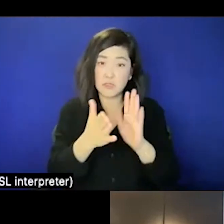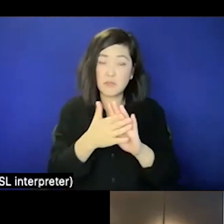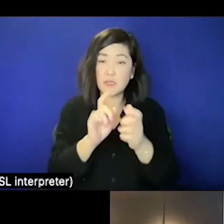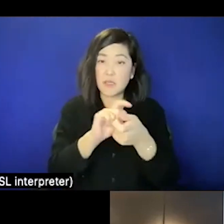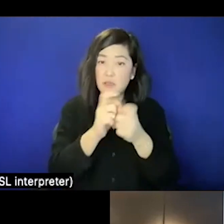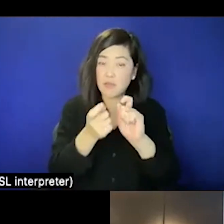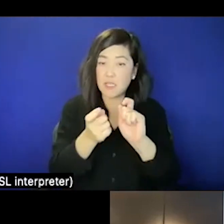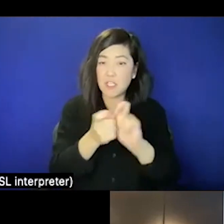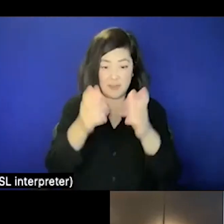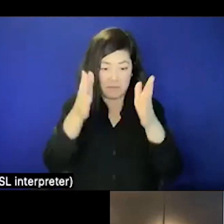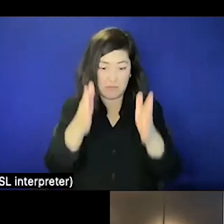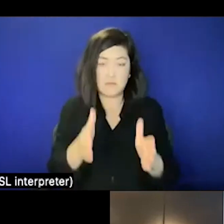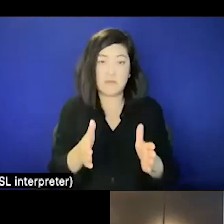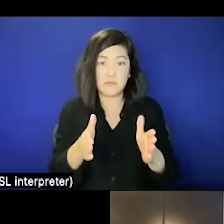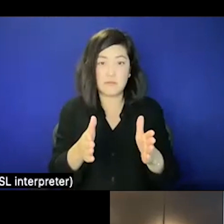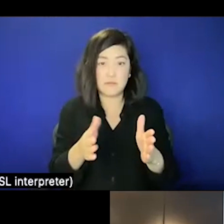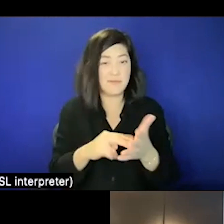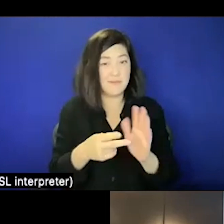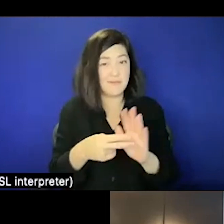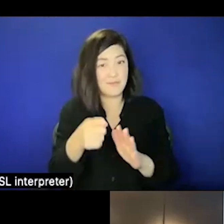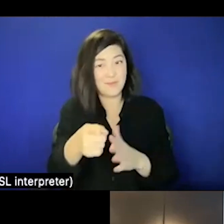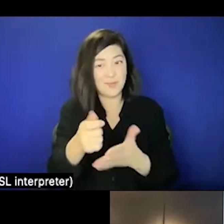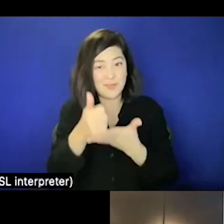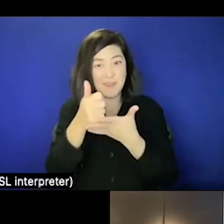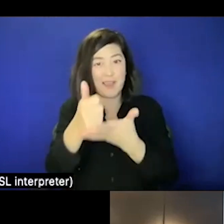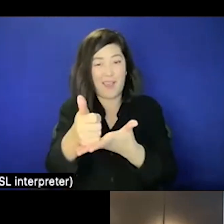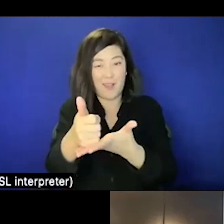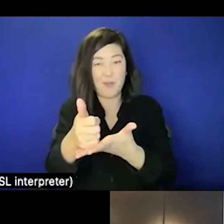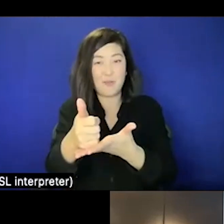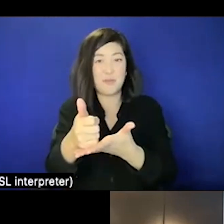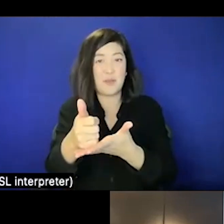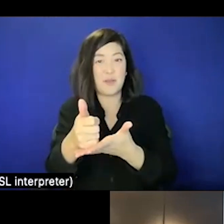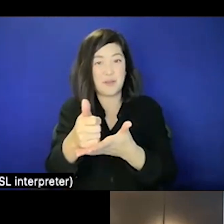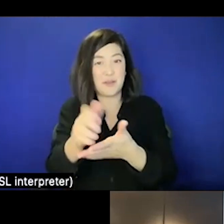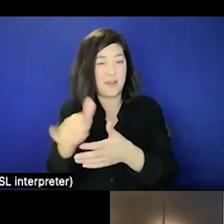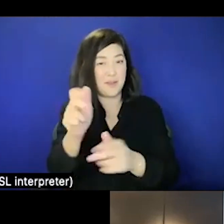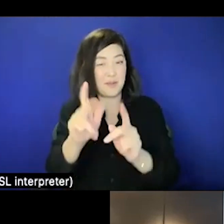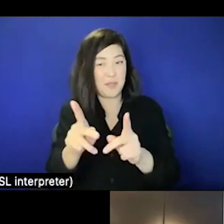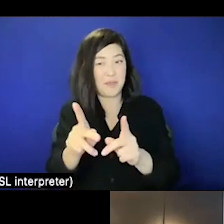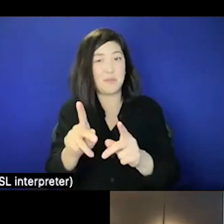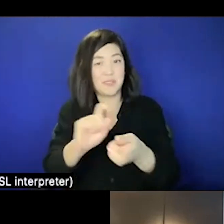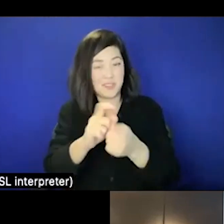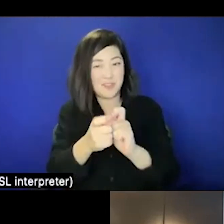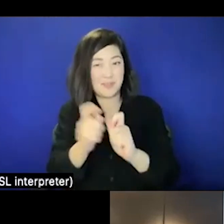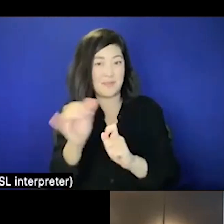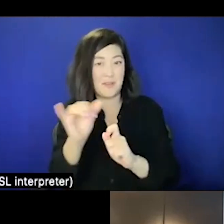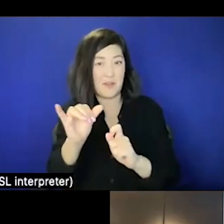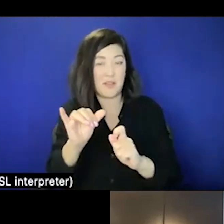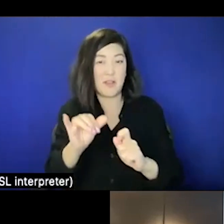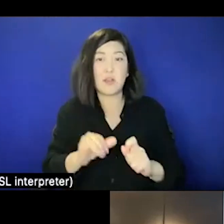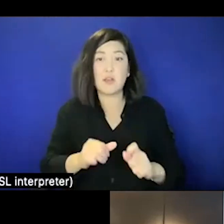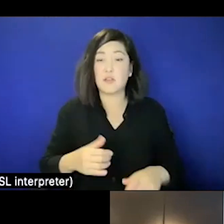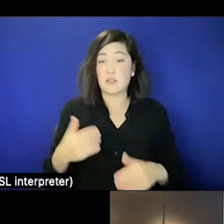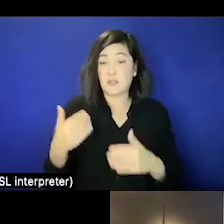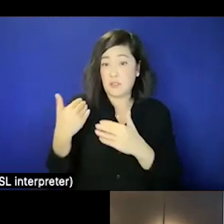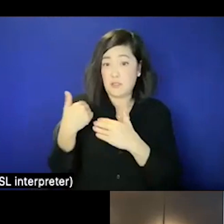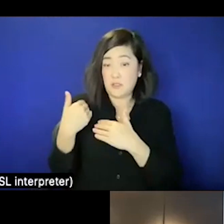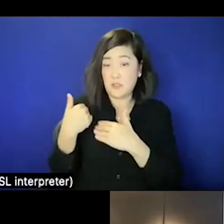you have to help people make that change. So being responsive, being, empathetic is really important.